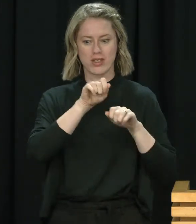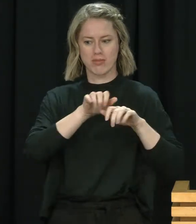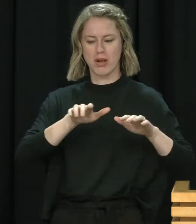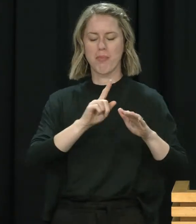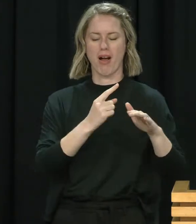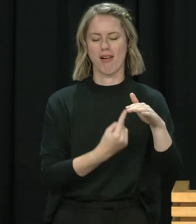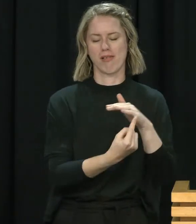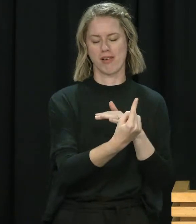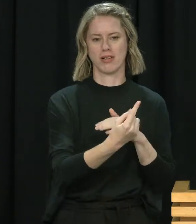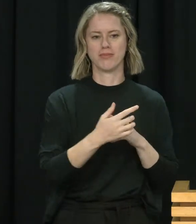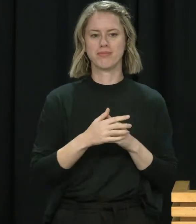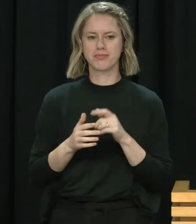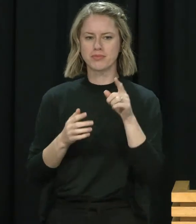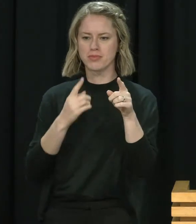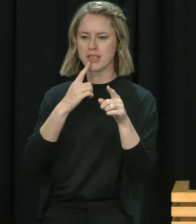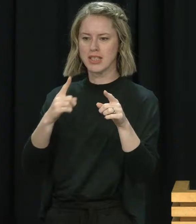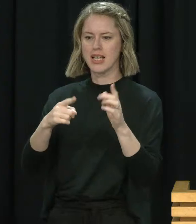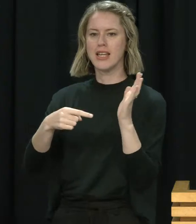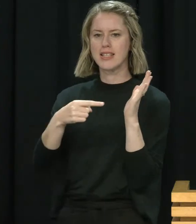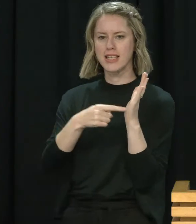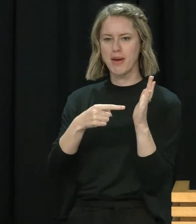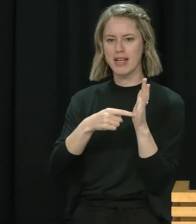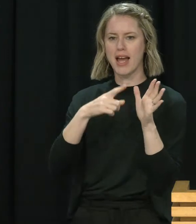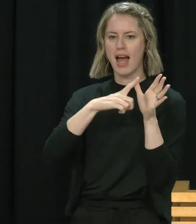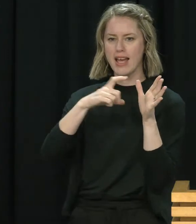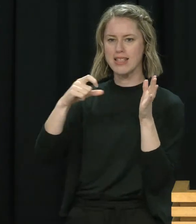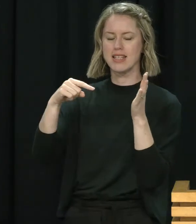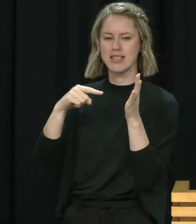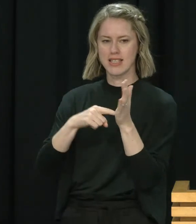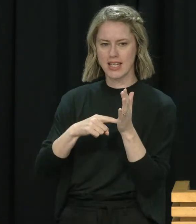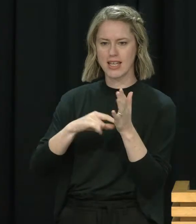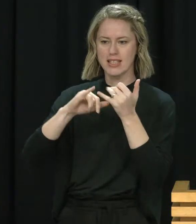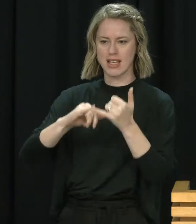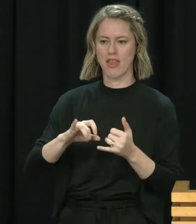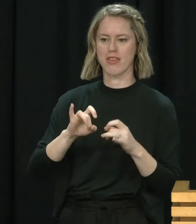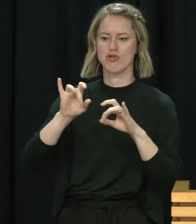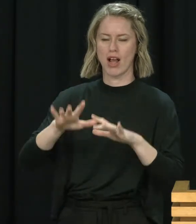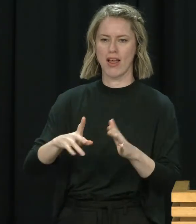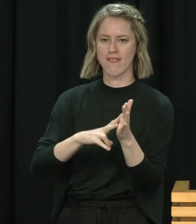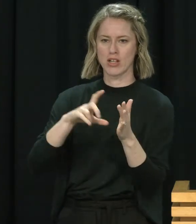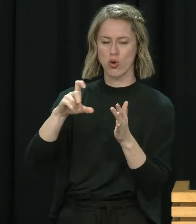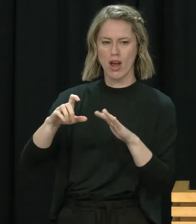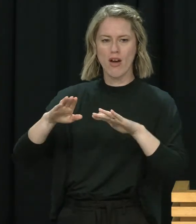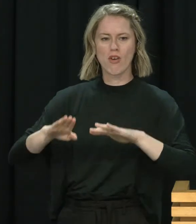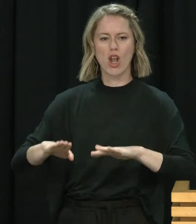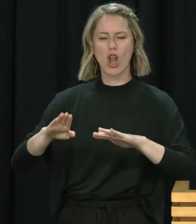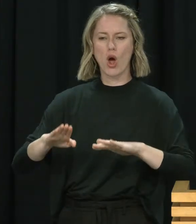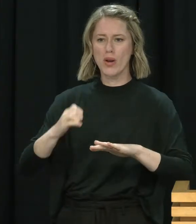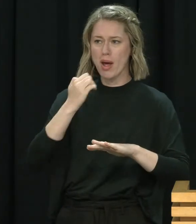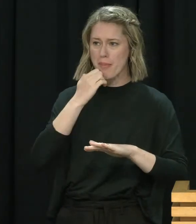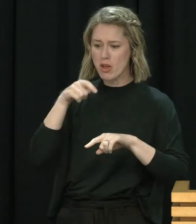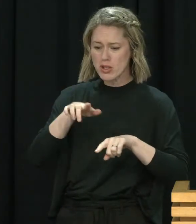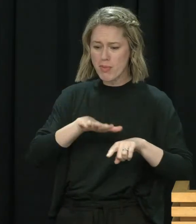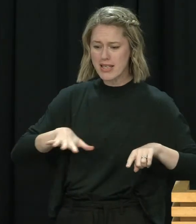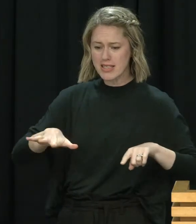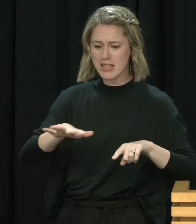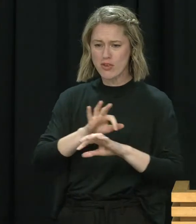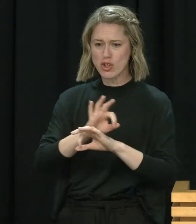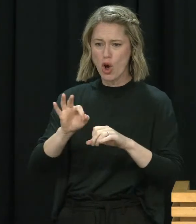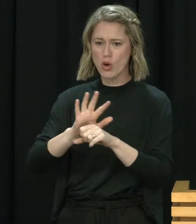been isolating during the potential infectious period. You said that Tasmania, ACT and South Australia have low